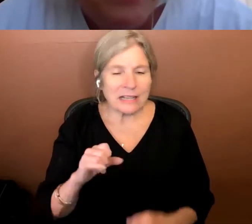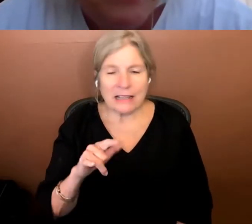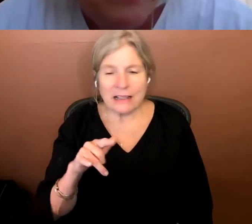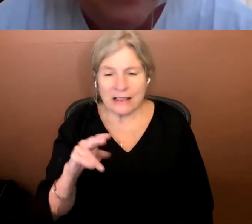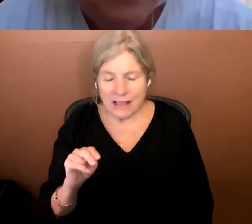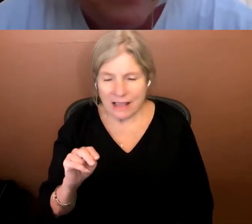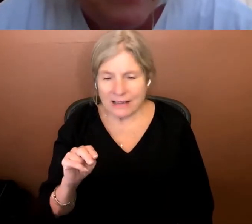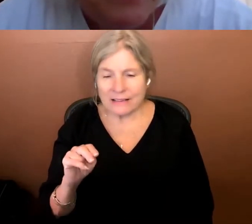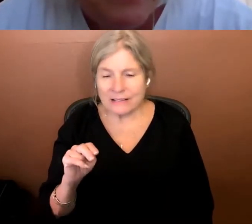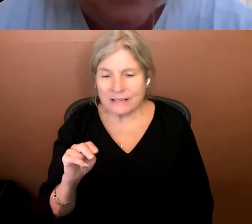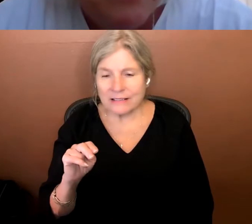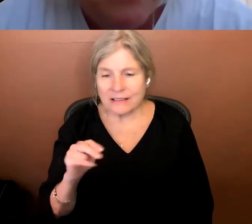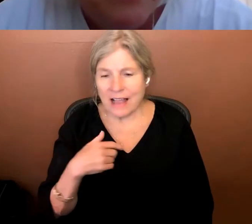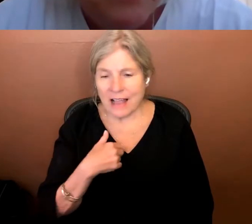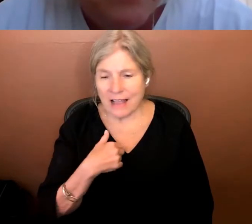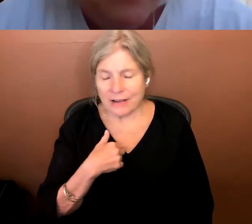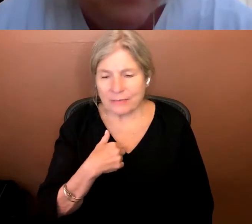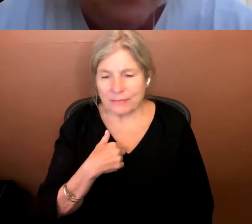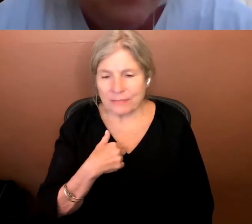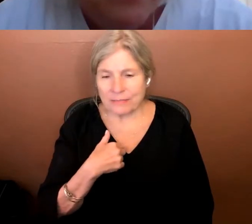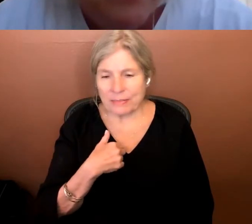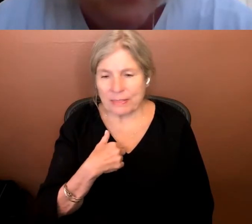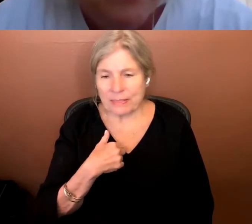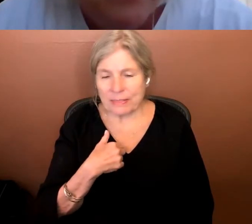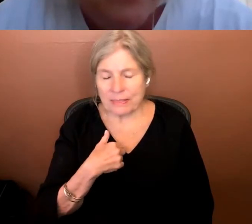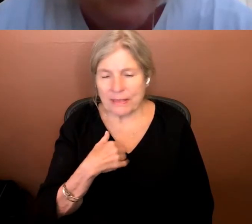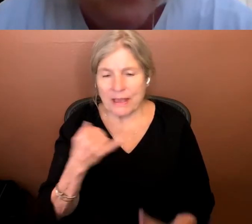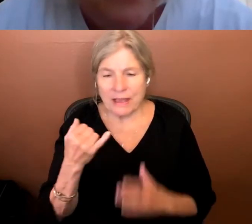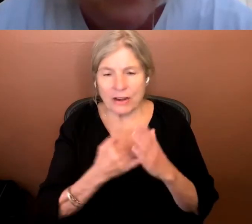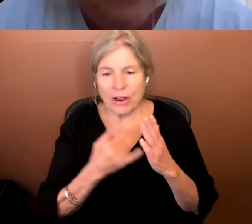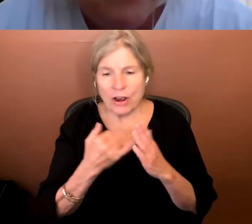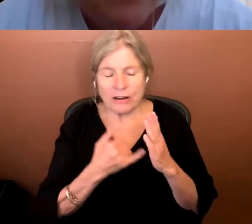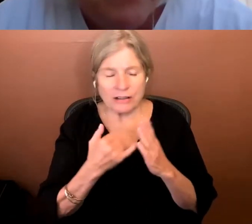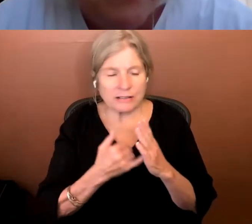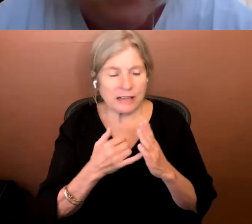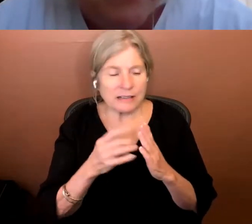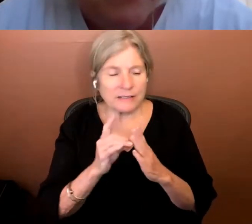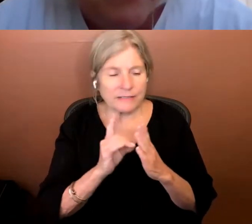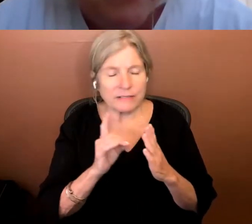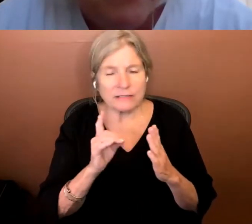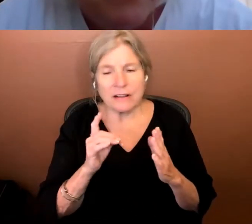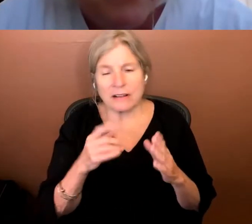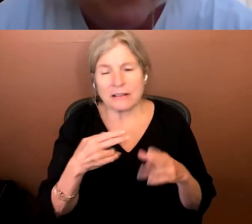Manouach. I'm an artist. I define myself as a conceptual comics artist.